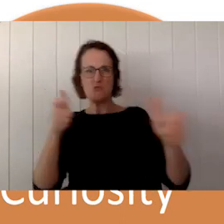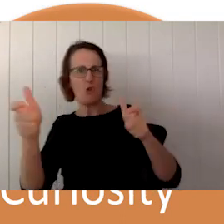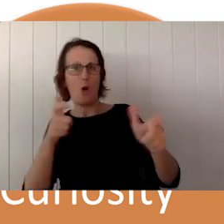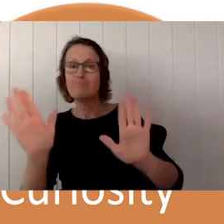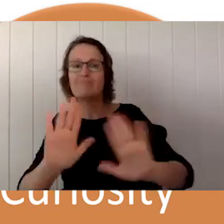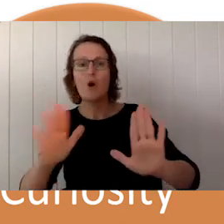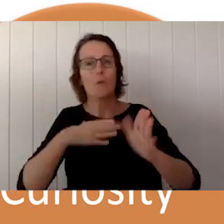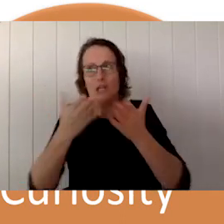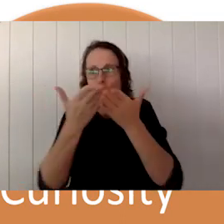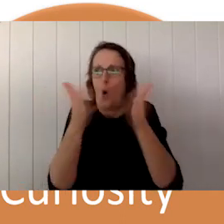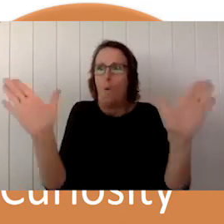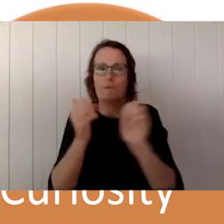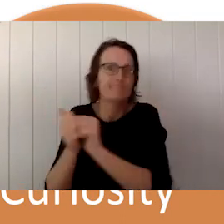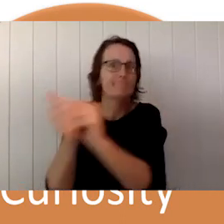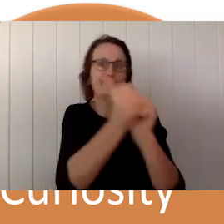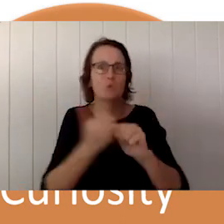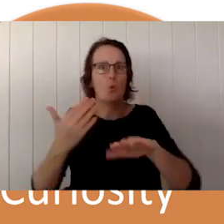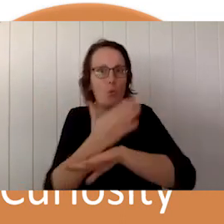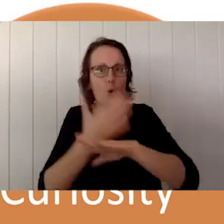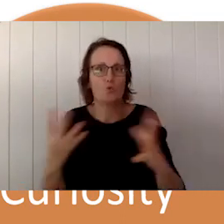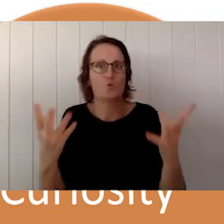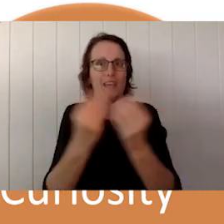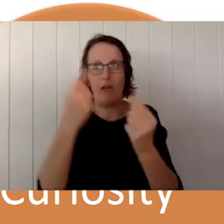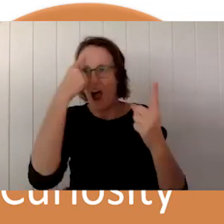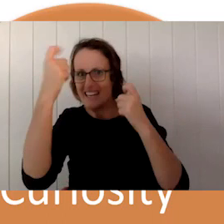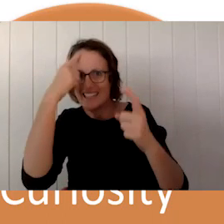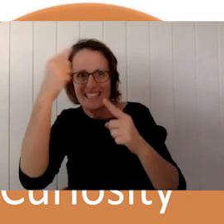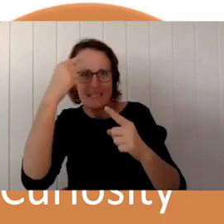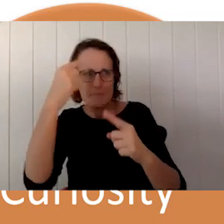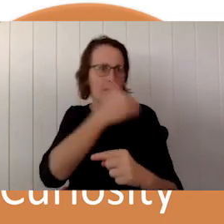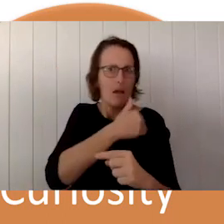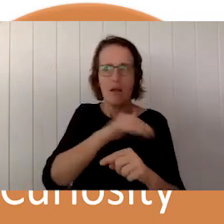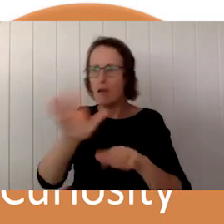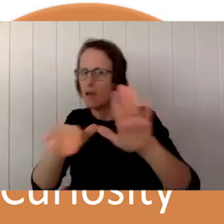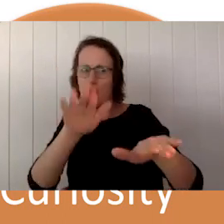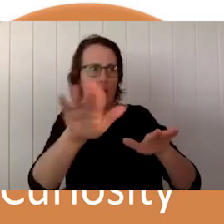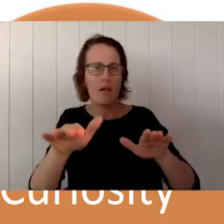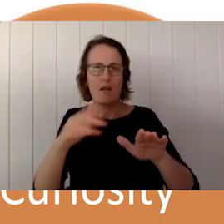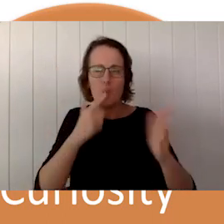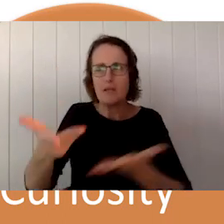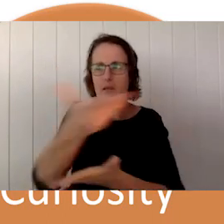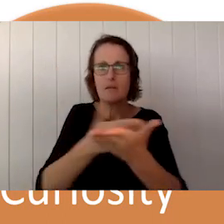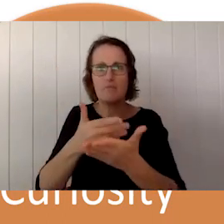collaboration. This is the time for curiosity and trust, meaning we can